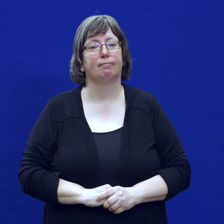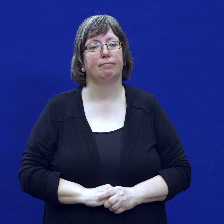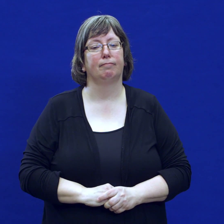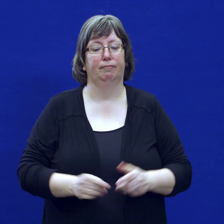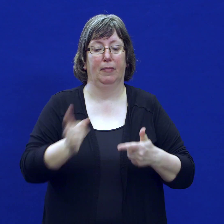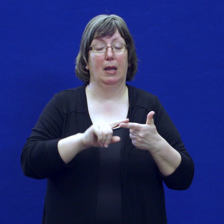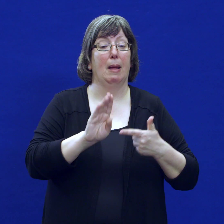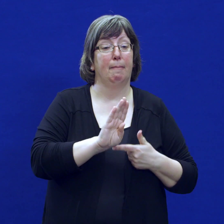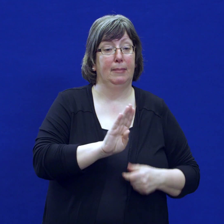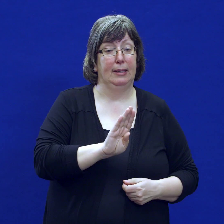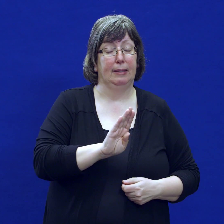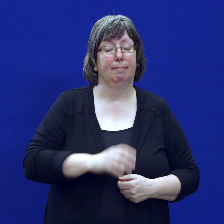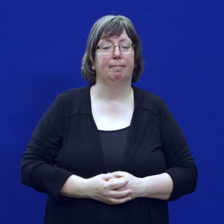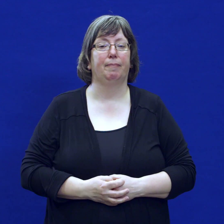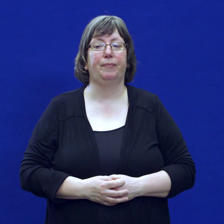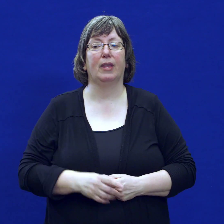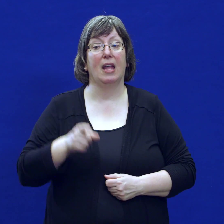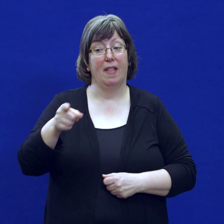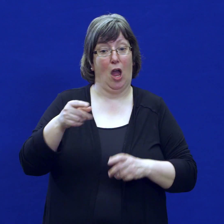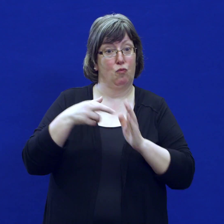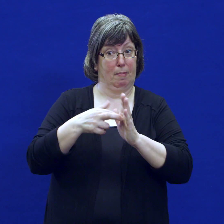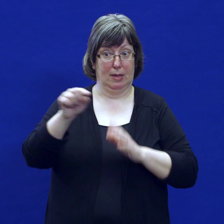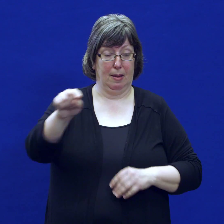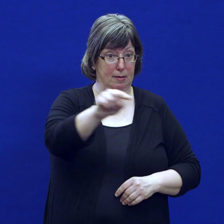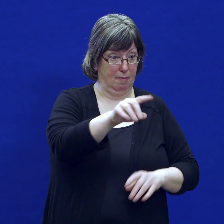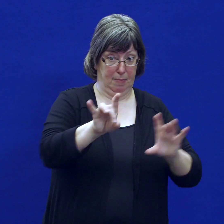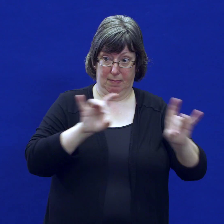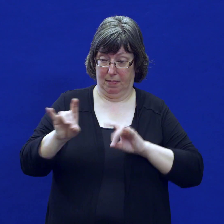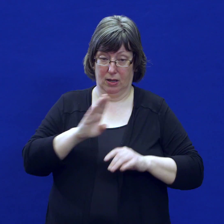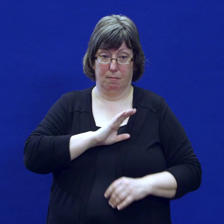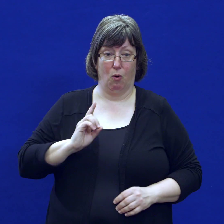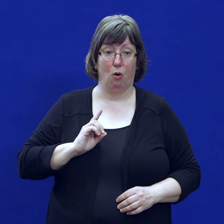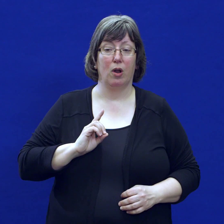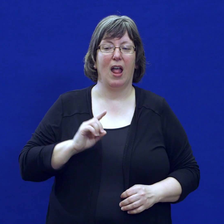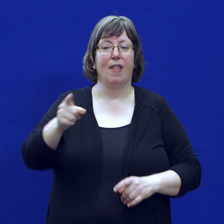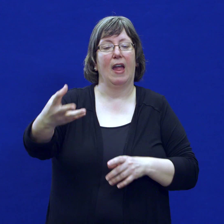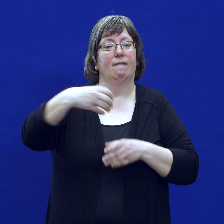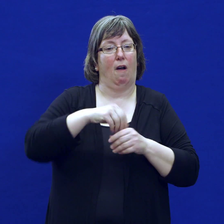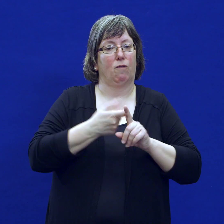and b. representation by stakeholder groups that will be